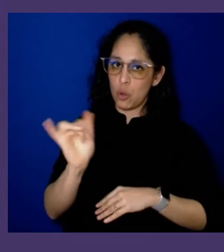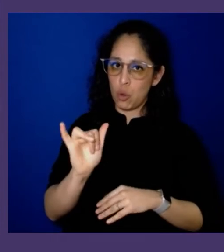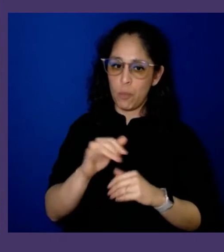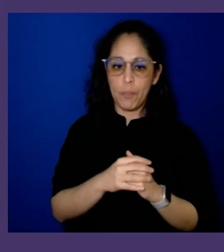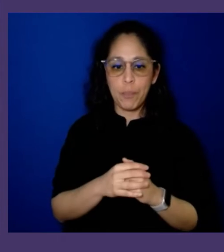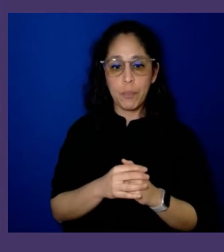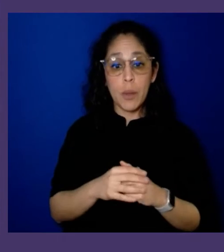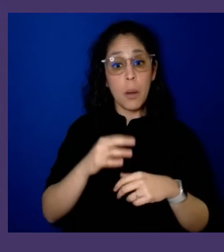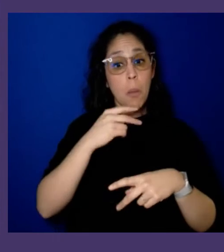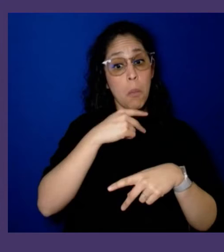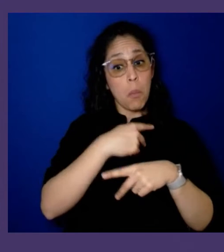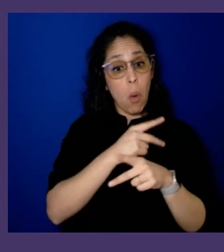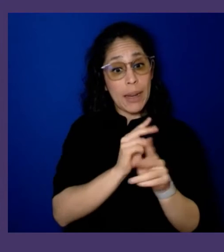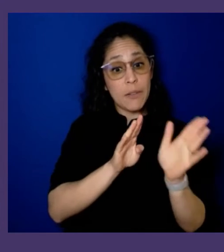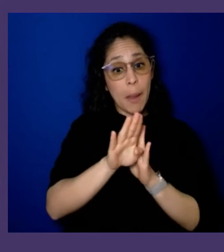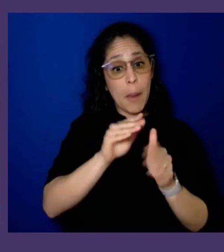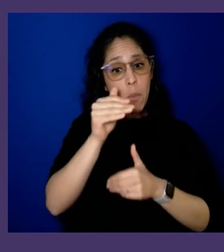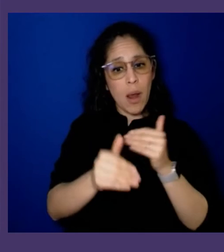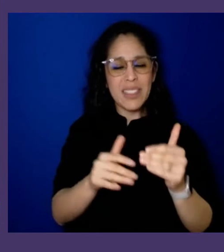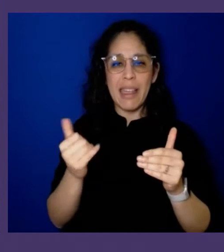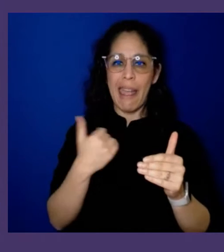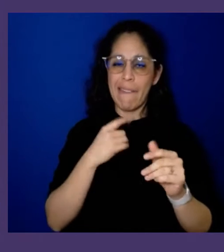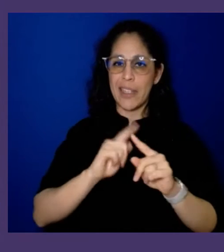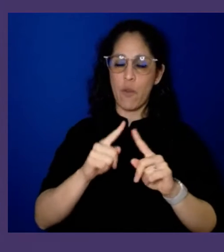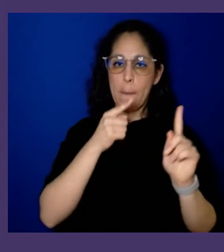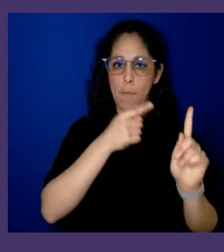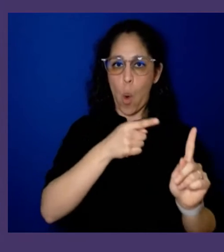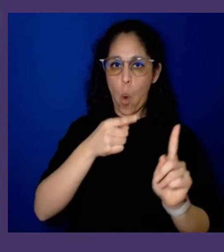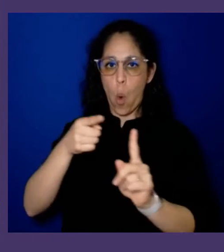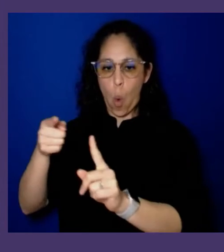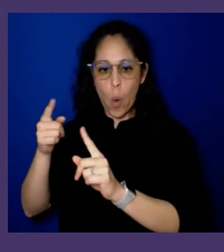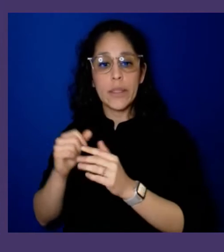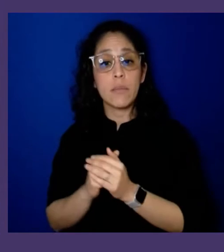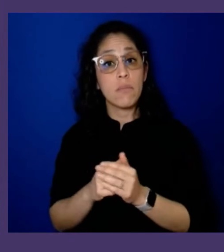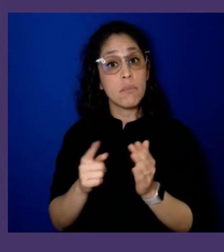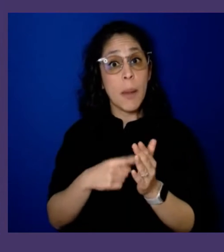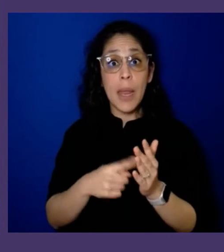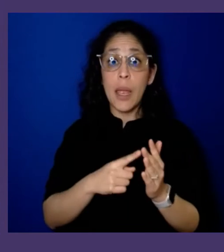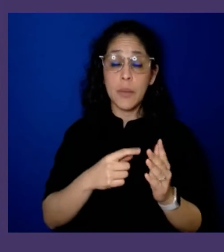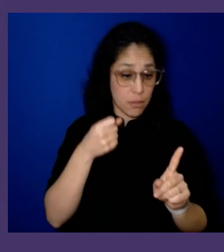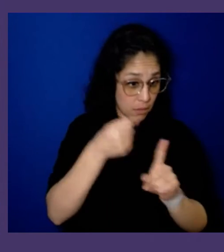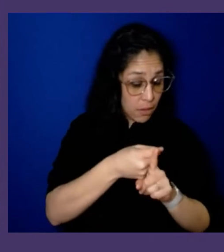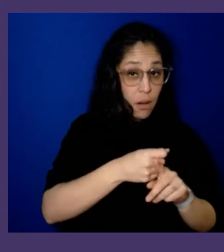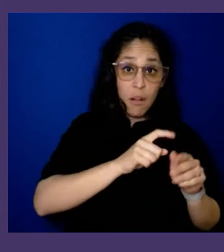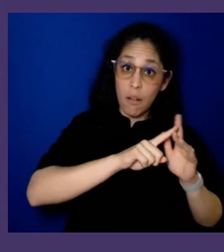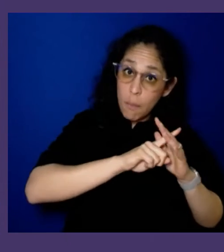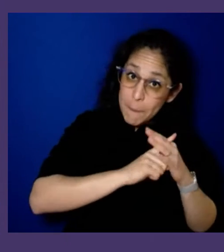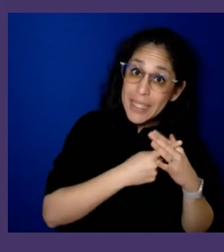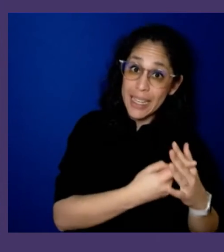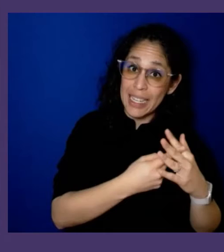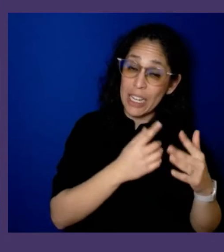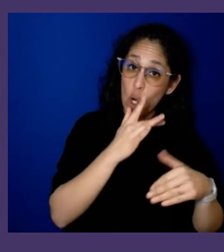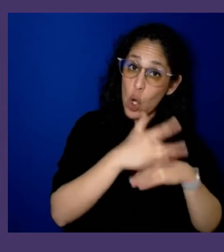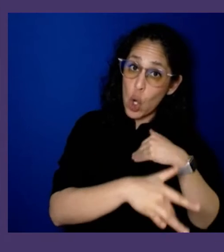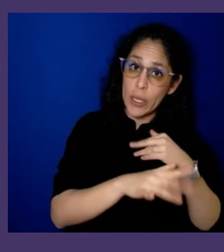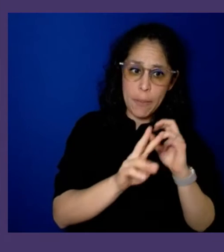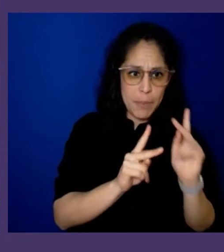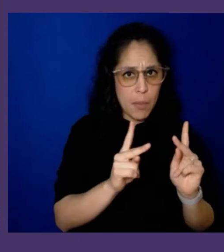where user research happens. Sometimes it happens early on in the process by talking to people and helping to learn about their pain points in a certain domain.